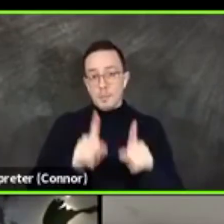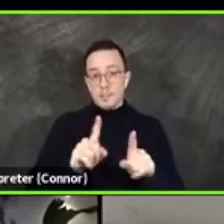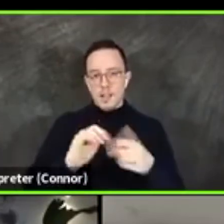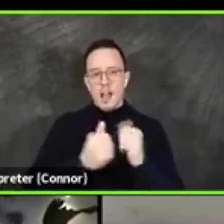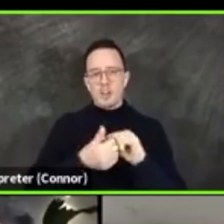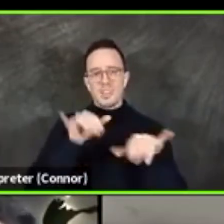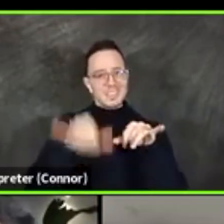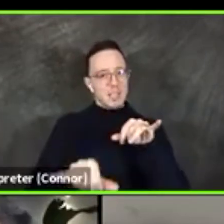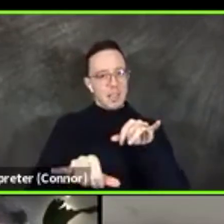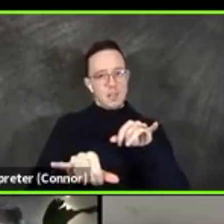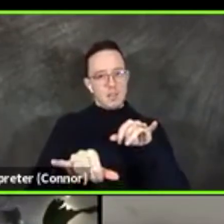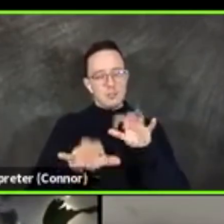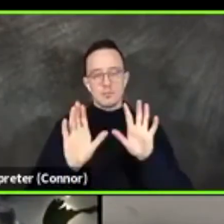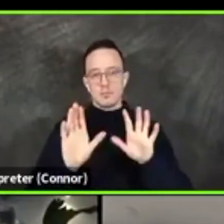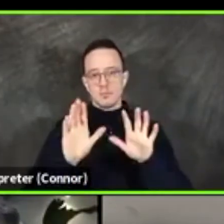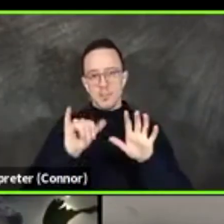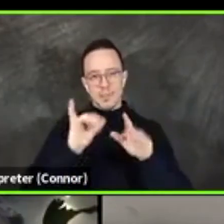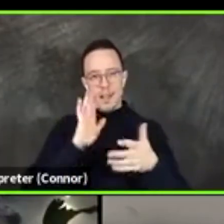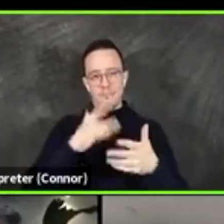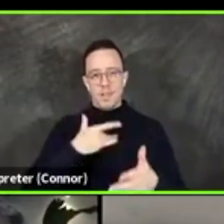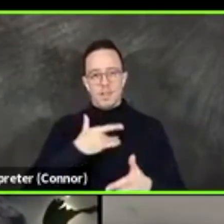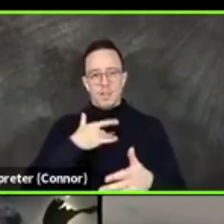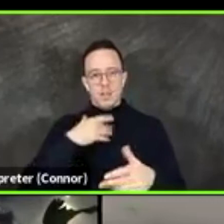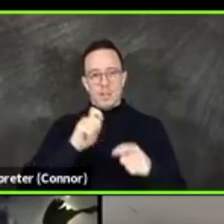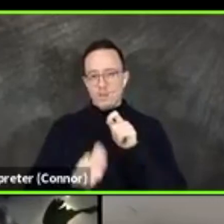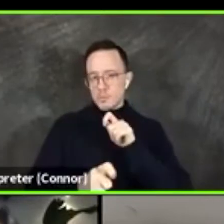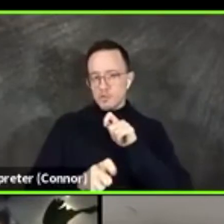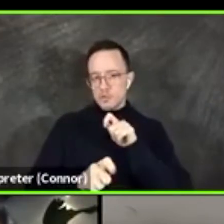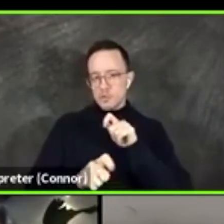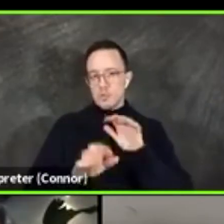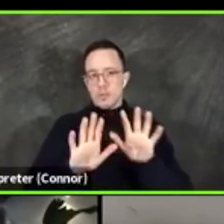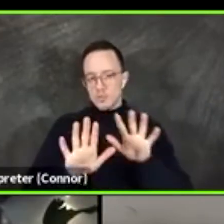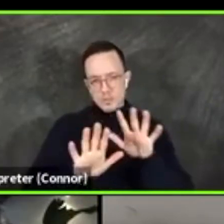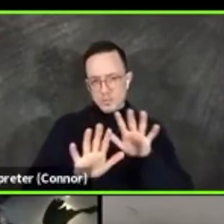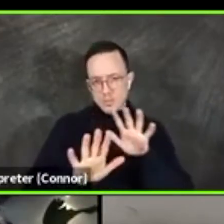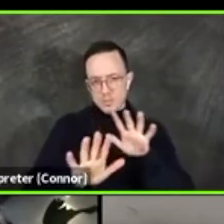IN SOME FORM, IN SUCH A DEEP FORM OF RADICAL LOVE THAT WE FIND OUR WAYS -- OUR